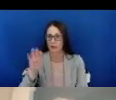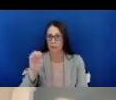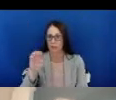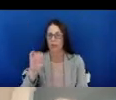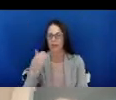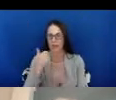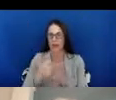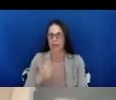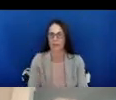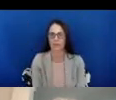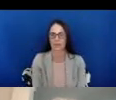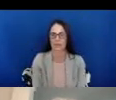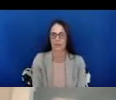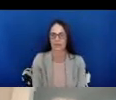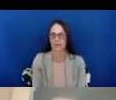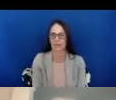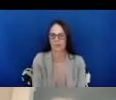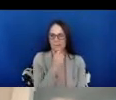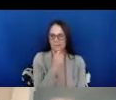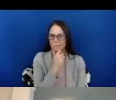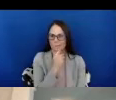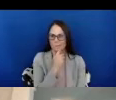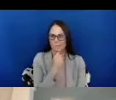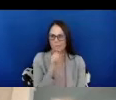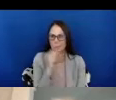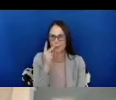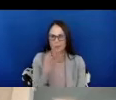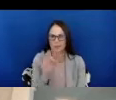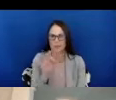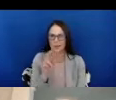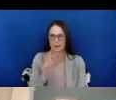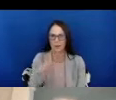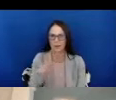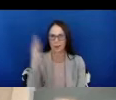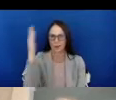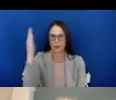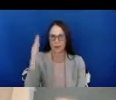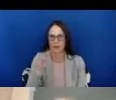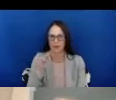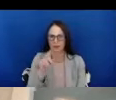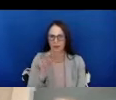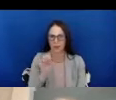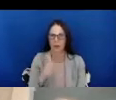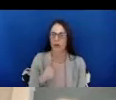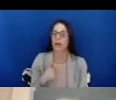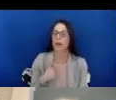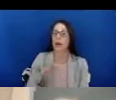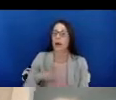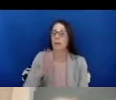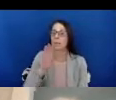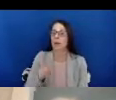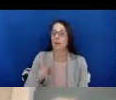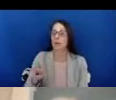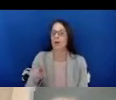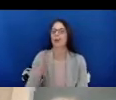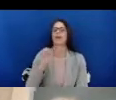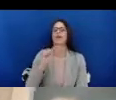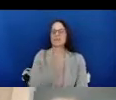15:52:02 Hmm, I don't see full presentation mode on the bottom right hand. Oh, I'm sorry.